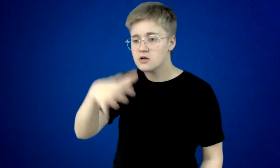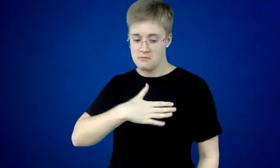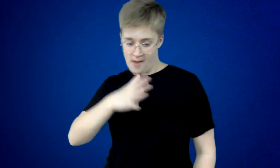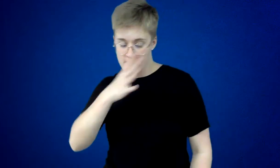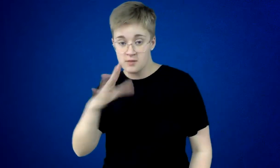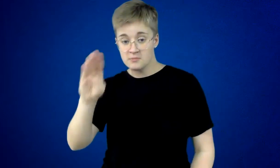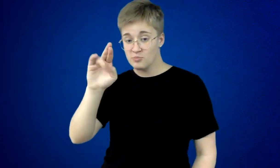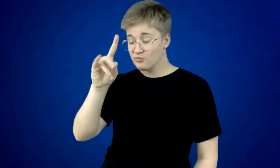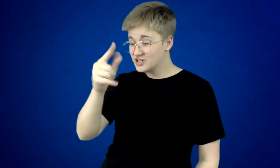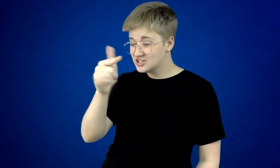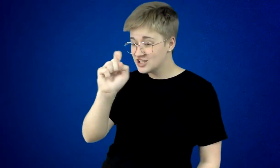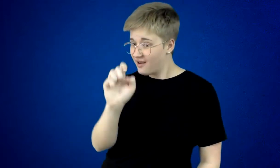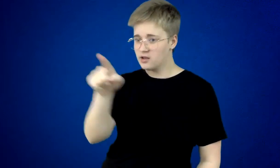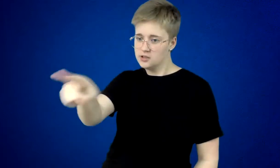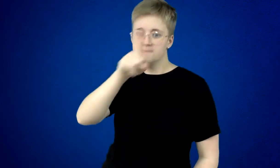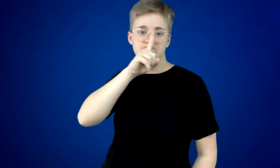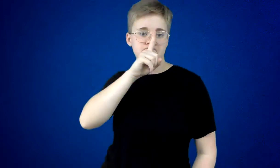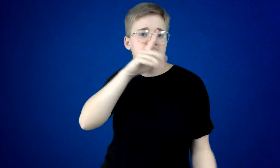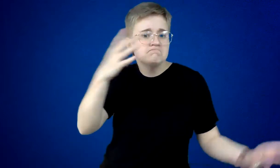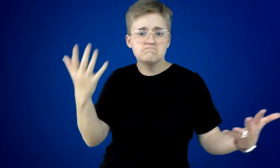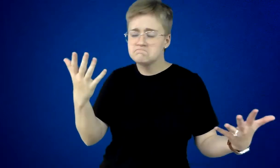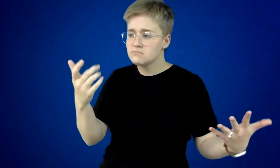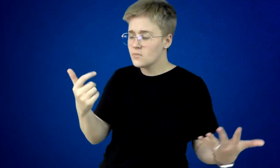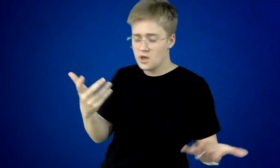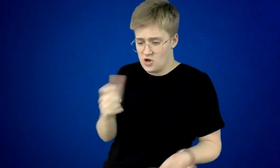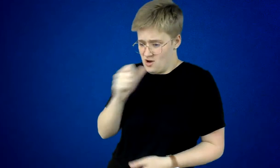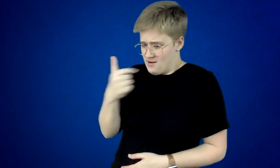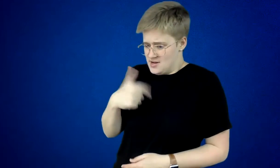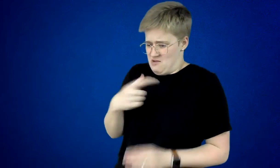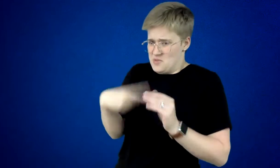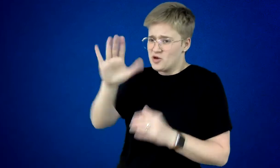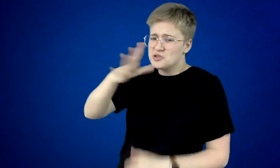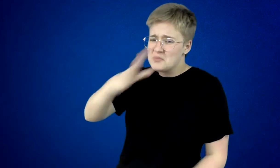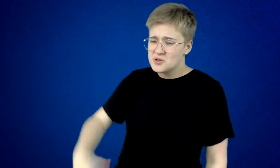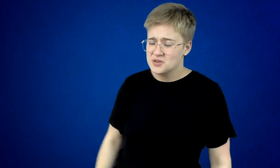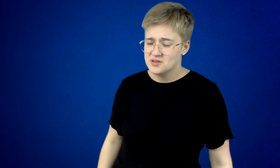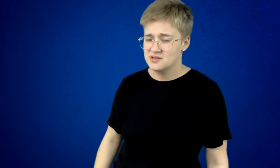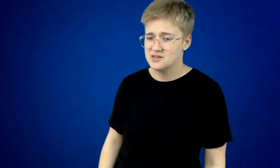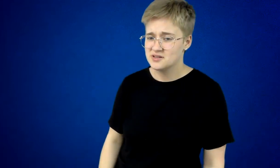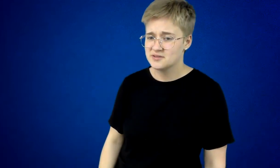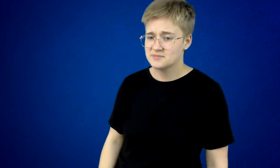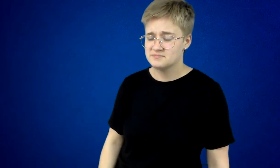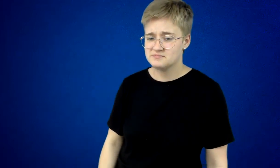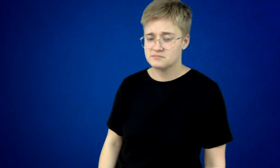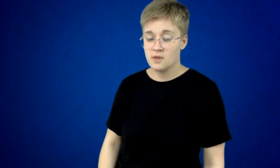and you didn’t say anything. You won’t even tell me about your mother.” Keeping her hands on her